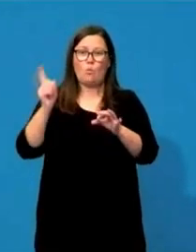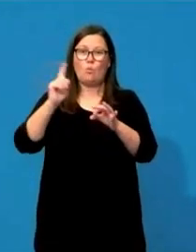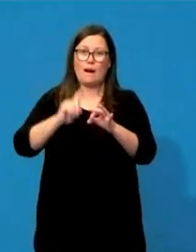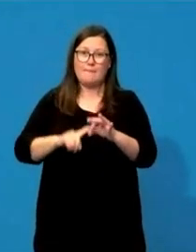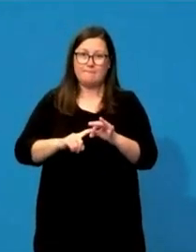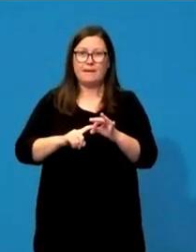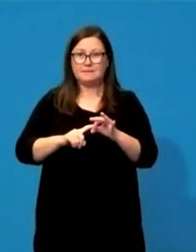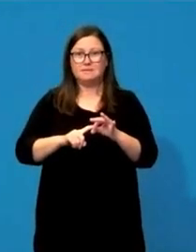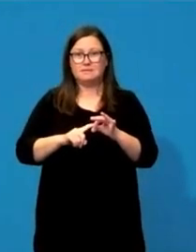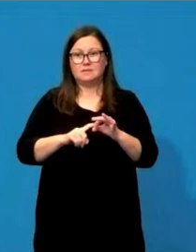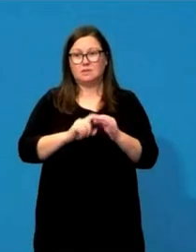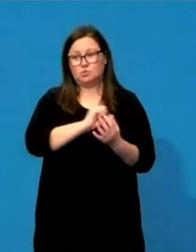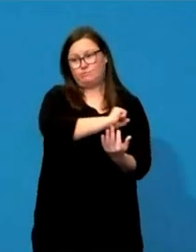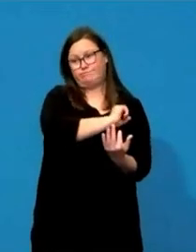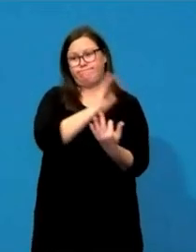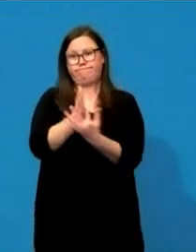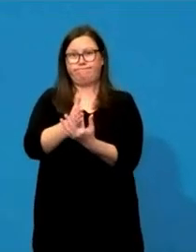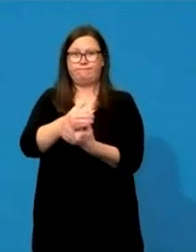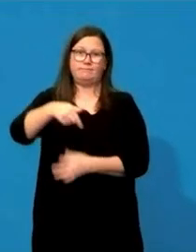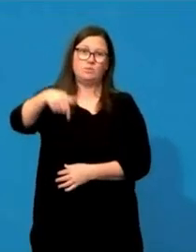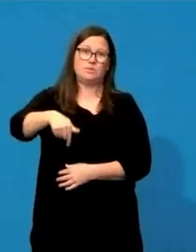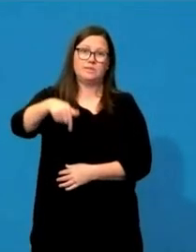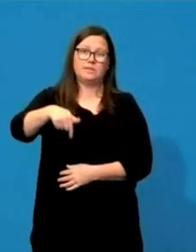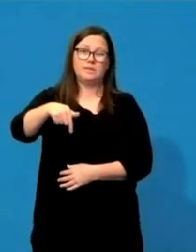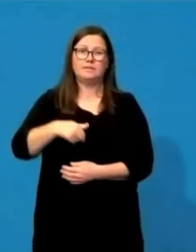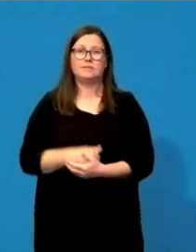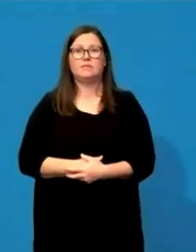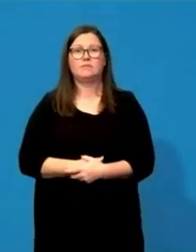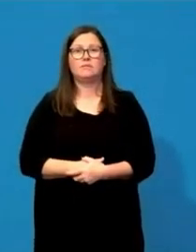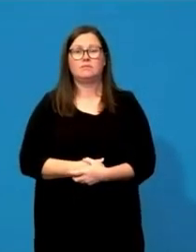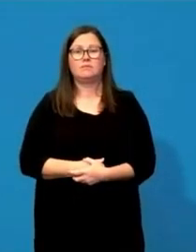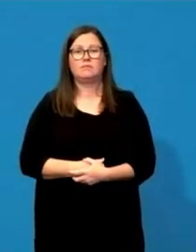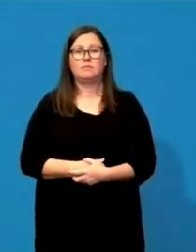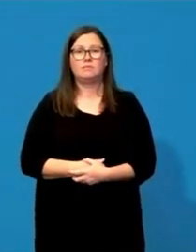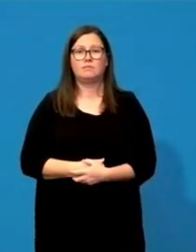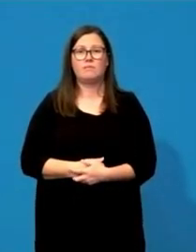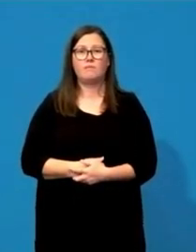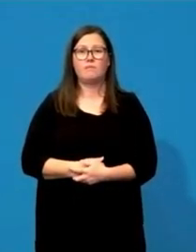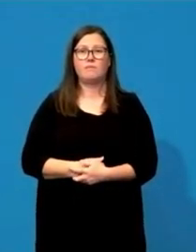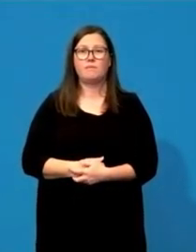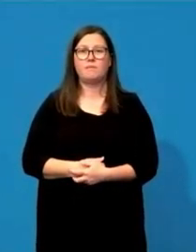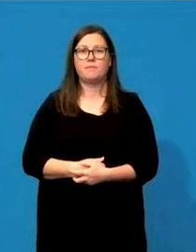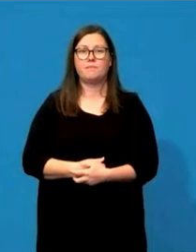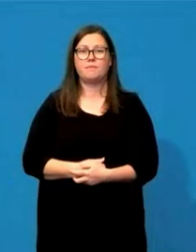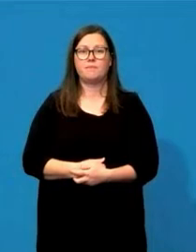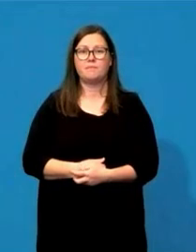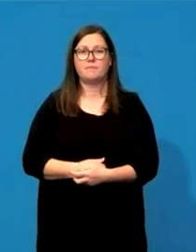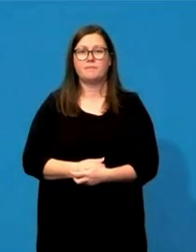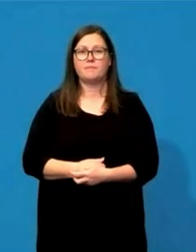And - and there's one part just came